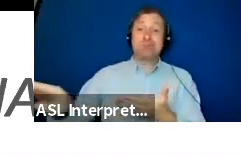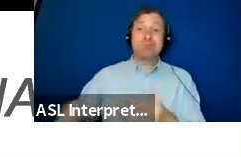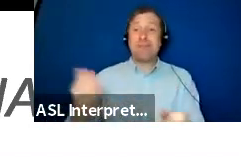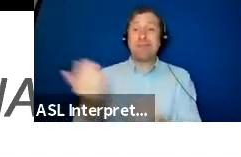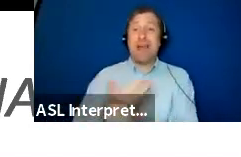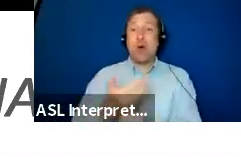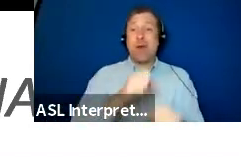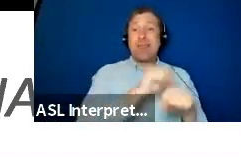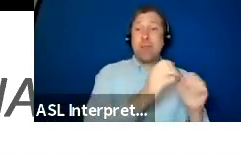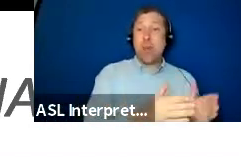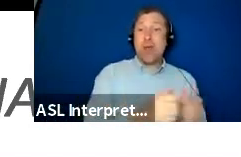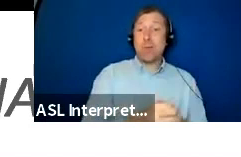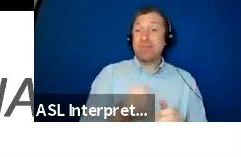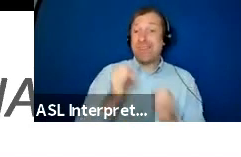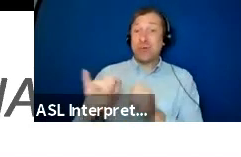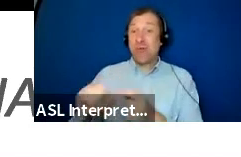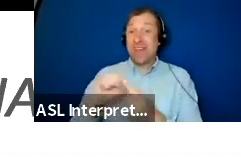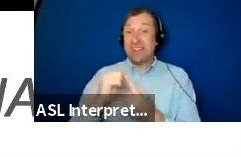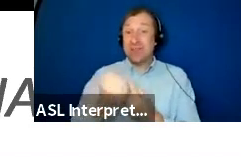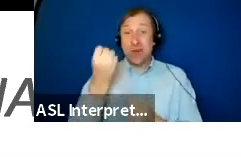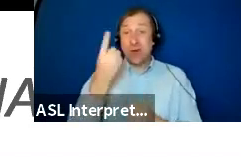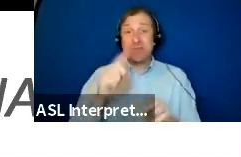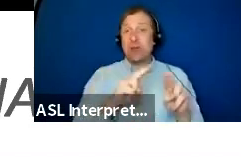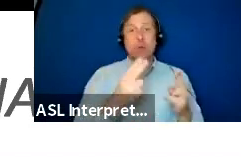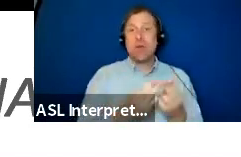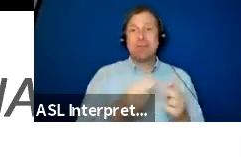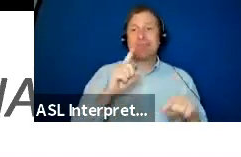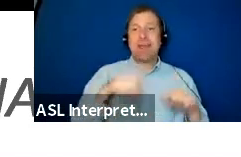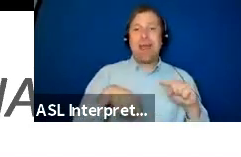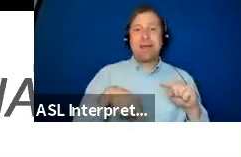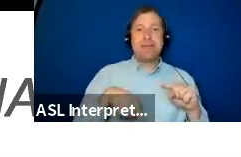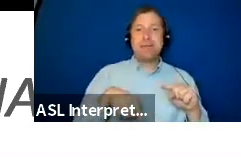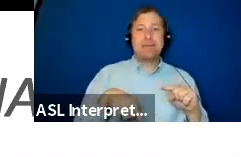and individuals who are in that situation should understand that the union will not be in a position to do anything about that.